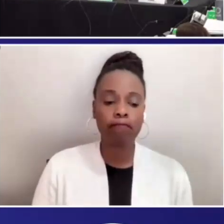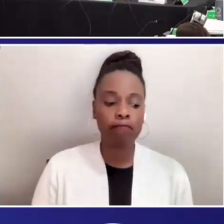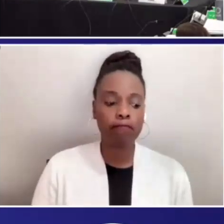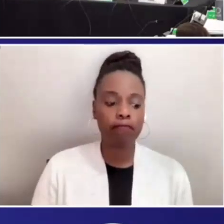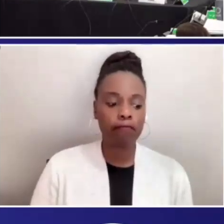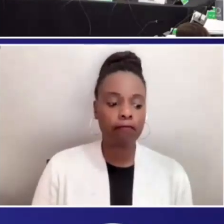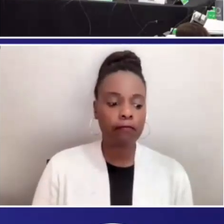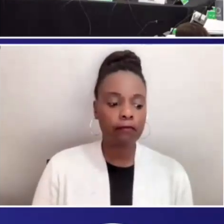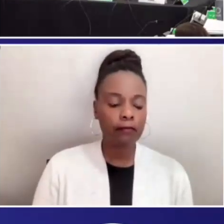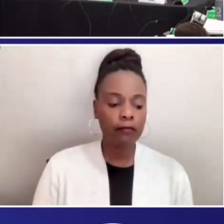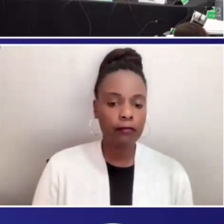Thank you.